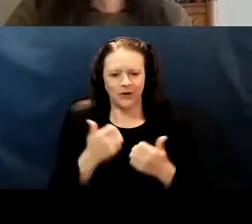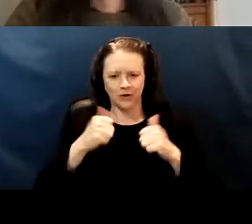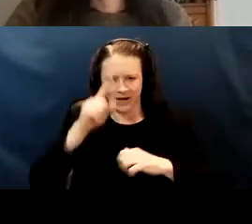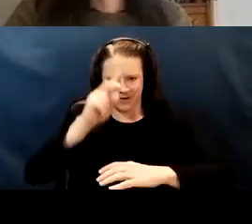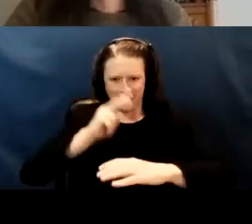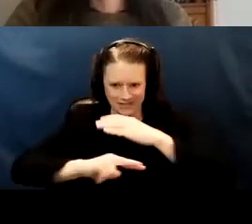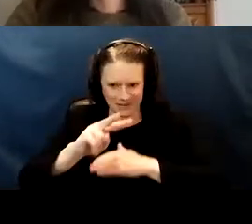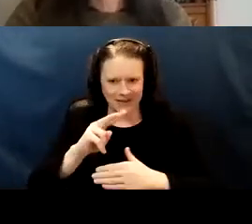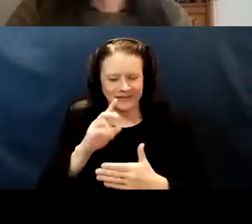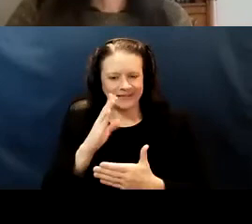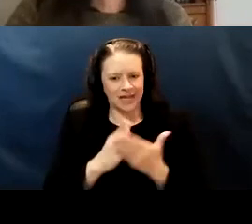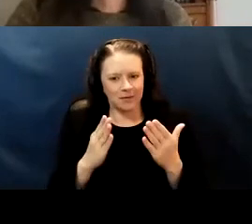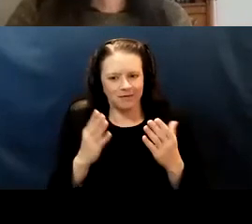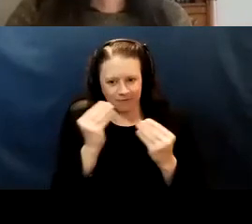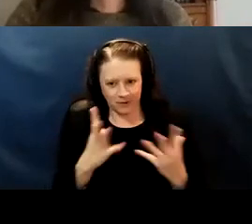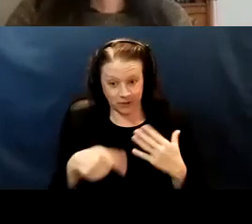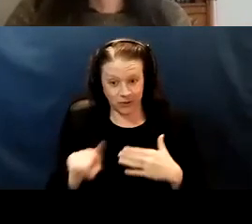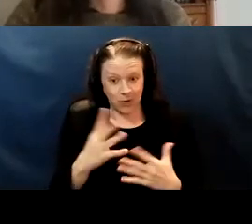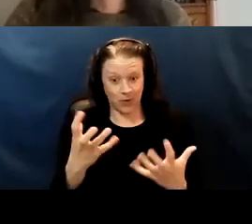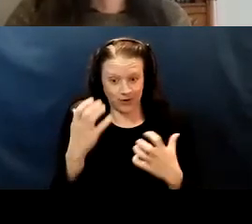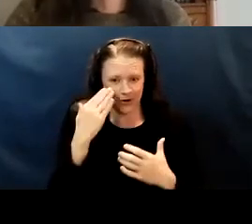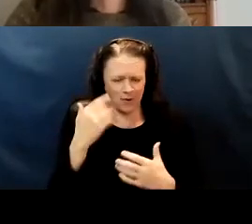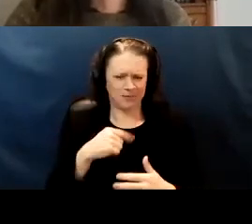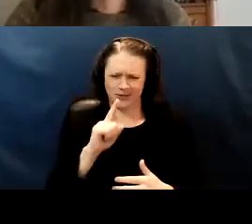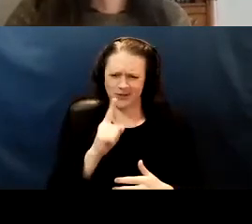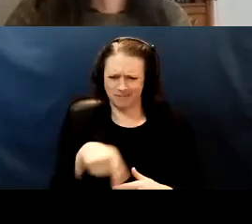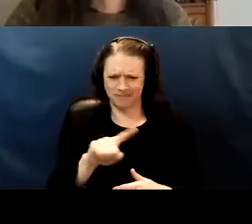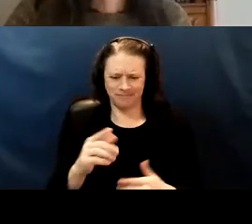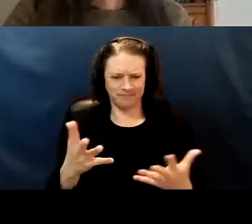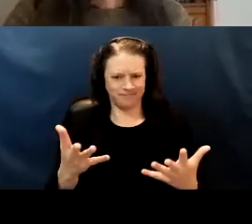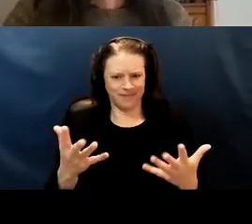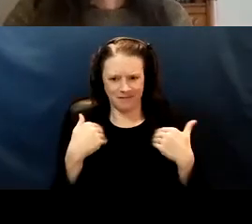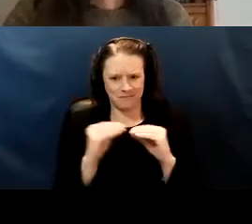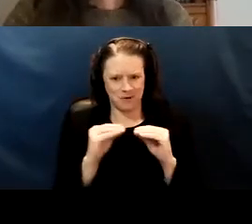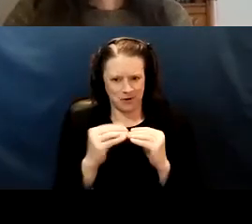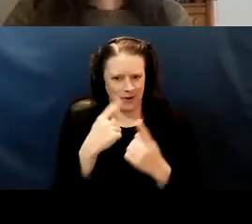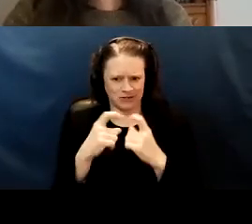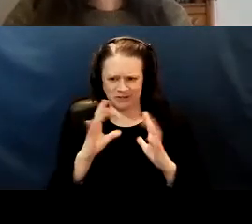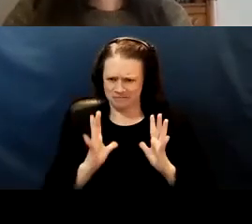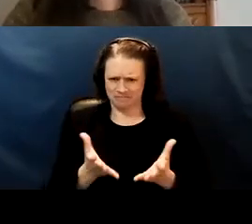what you would want to know. But I'm sure you'll have more questions that you can ask. But where do we get started?